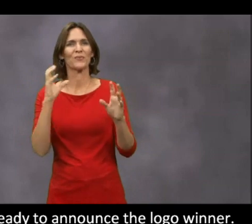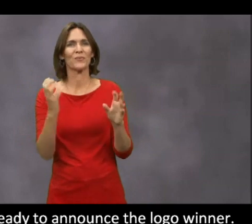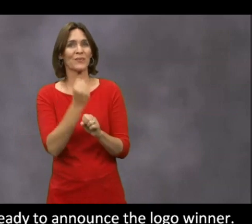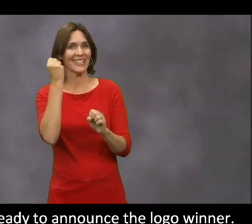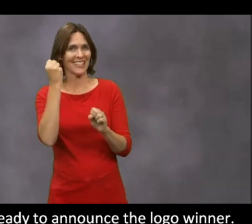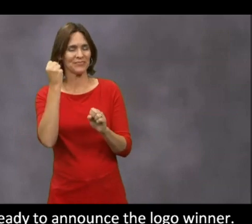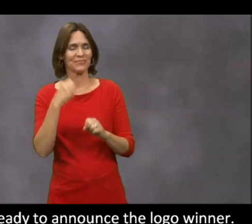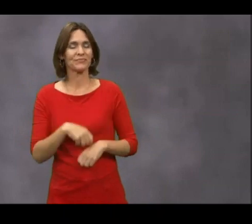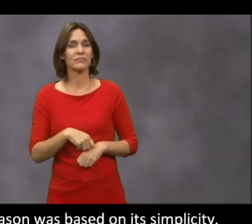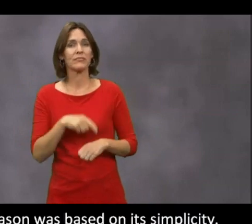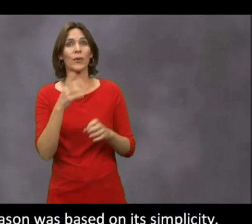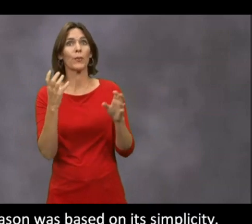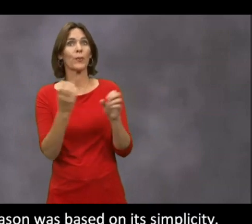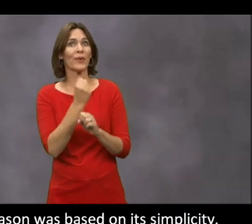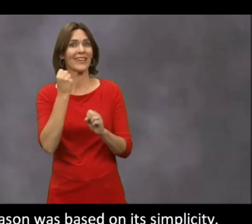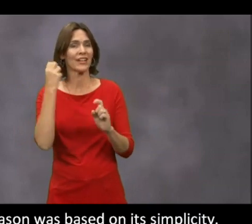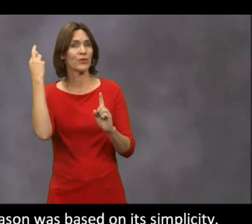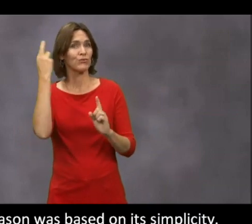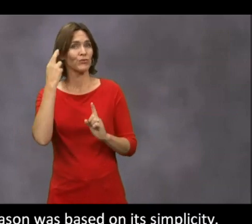The reason was based on its simplicity.